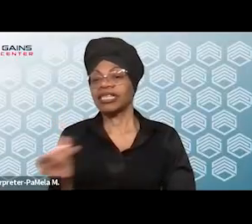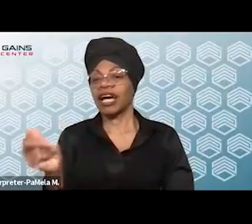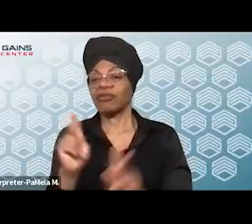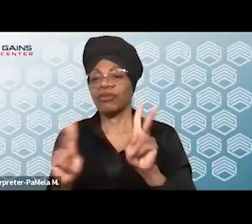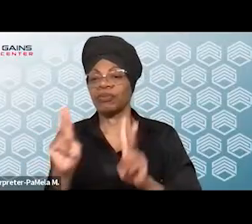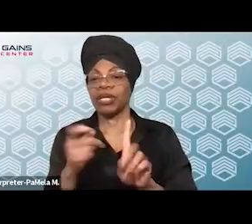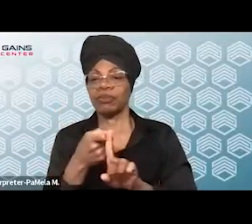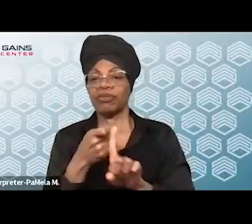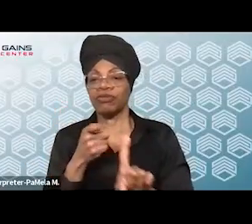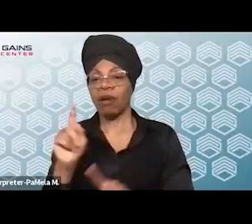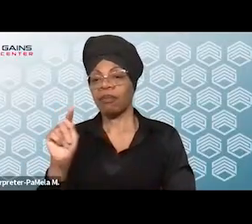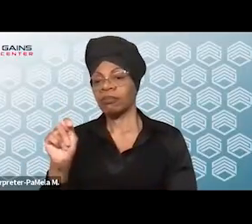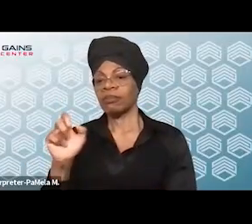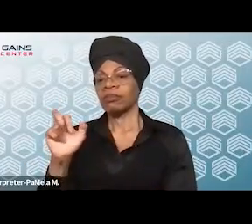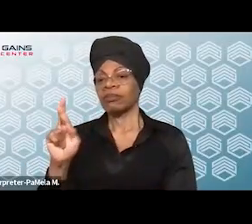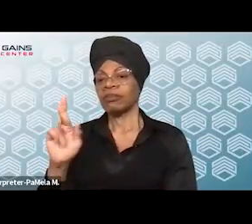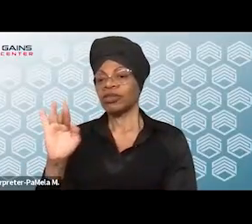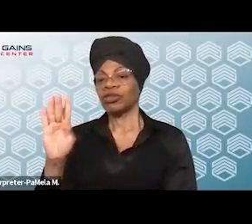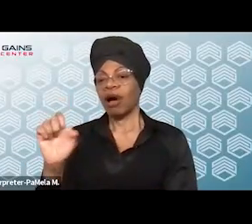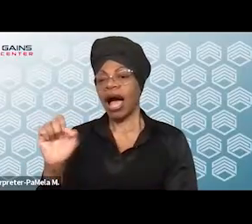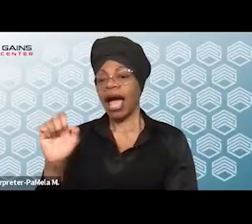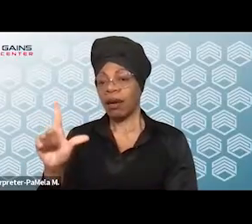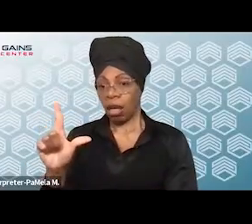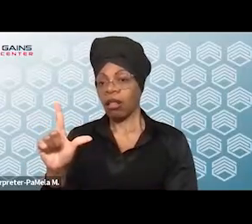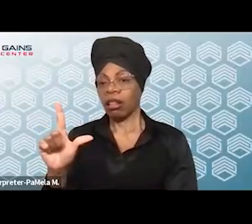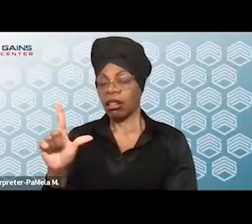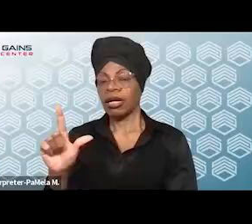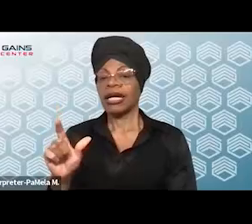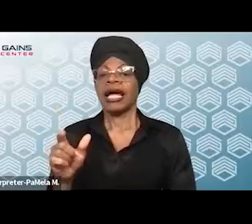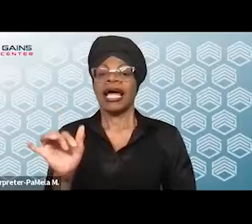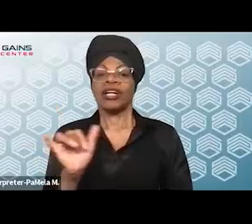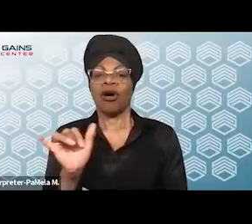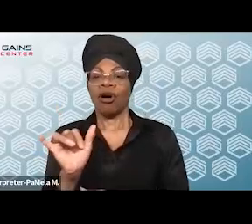from Tribal lands such as reservation, pueblo, or Alaska Native village. Welcome.